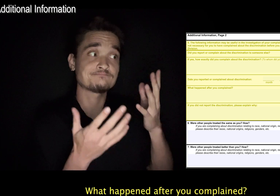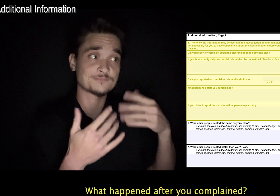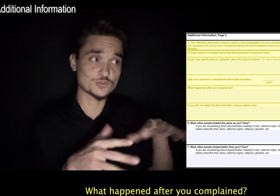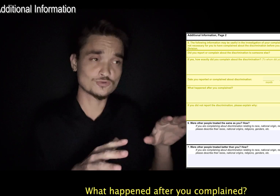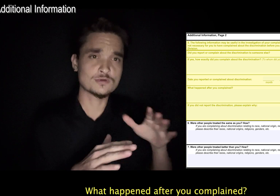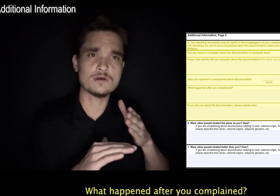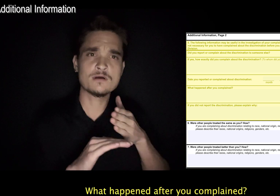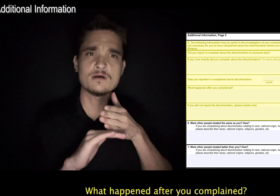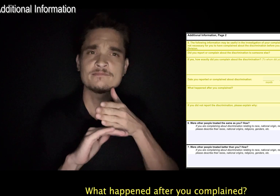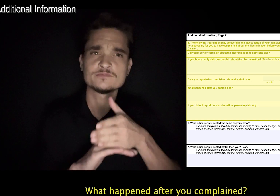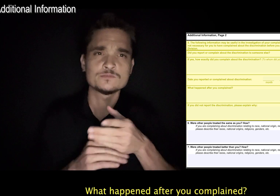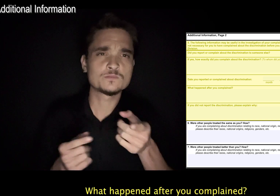What happened after you complained?